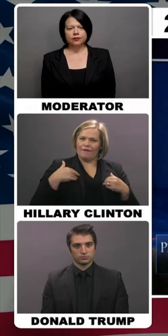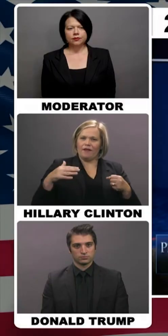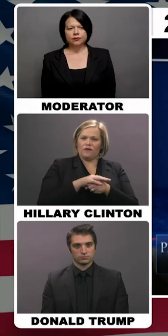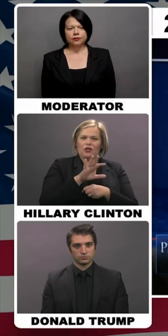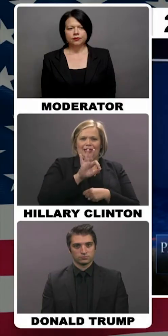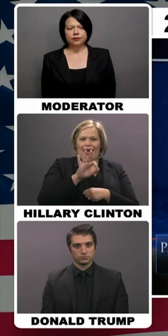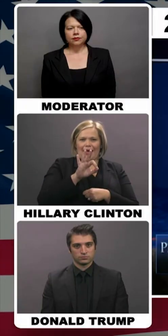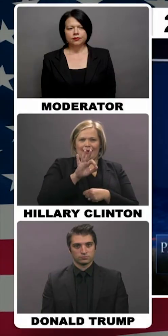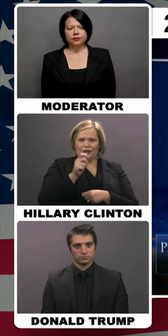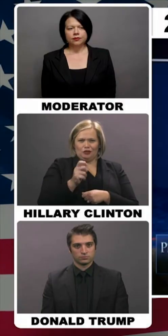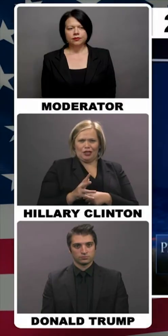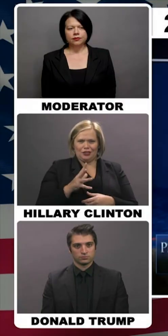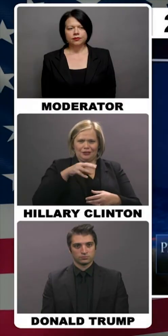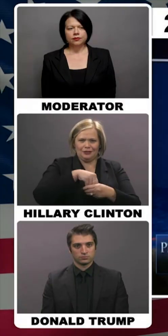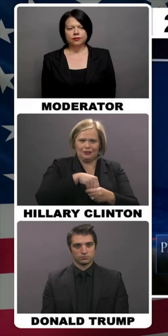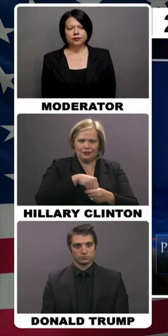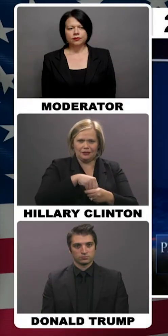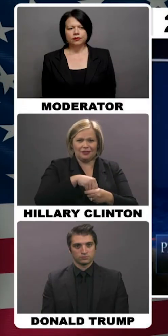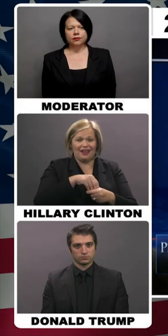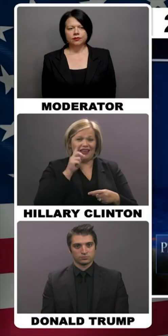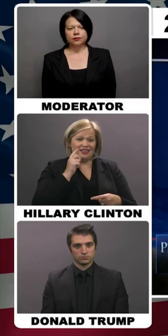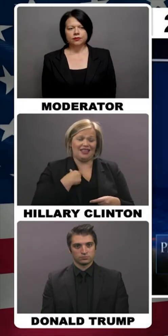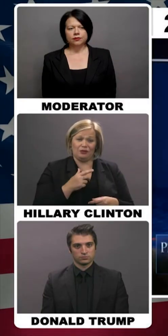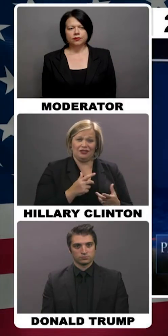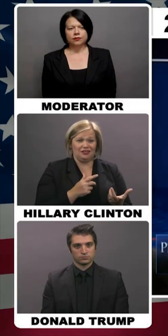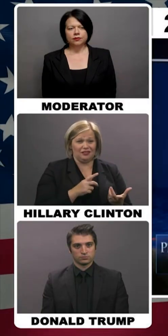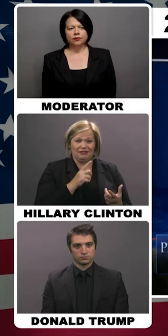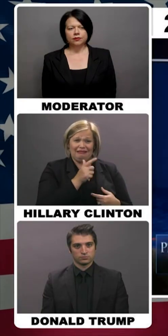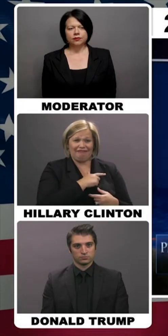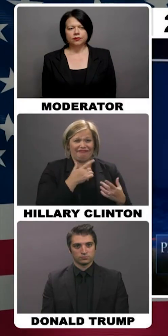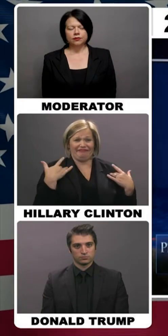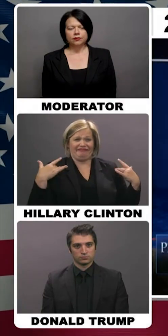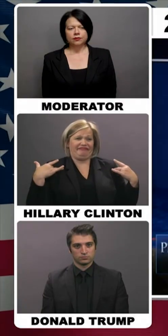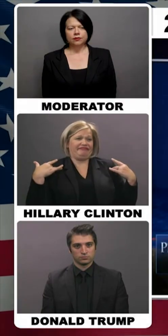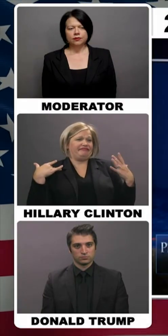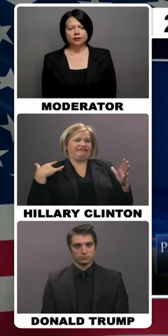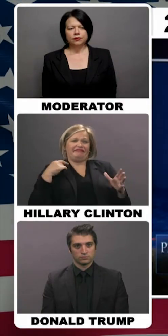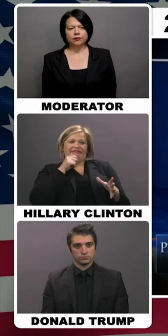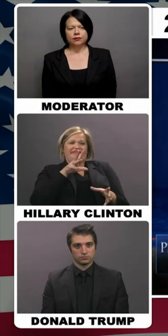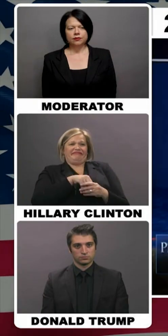I think that was a dereliction of duty. Uh, I hope that they will see their way to doing it,